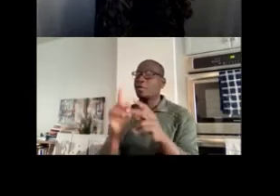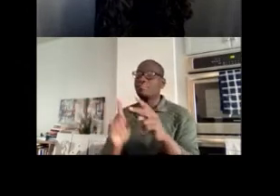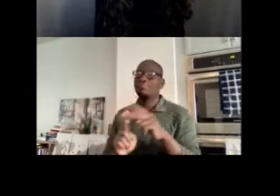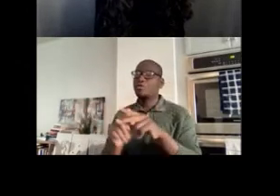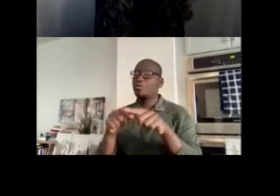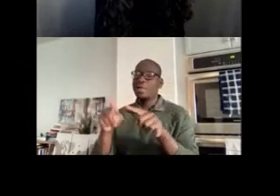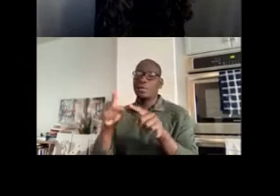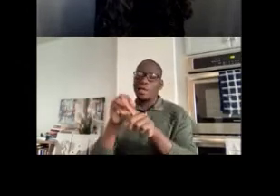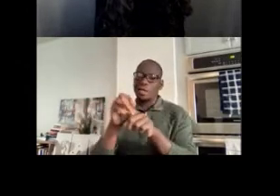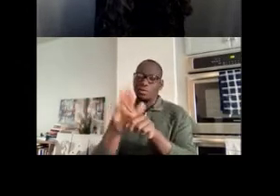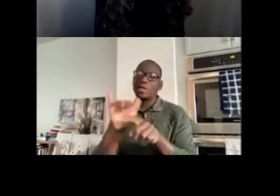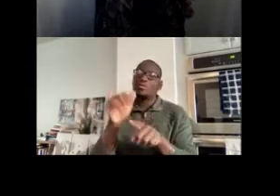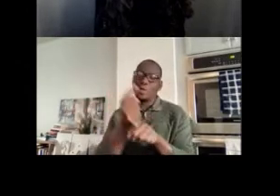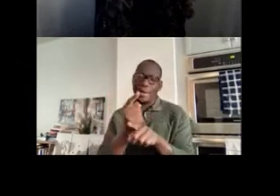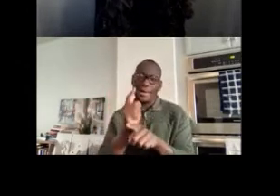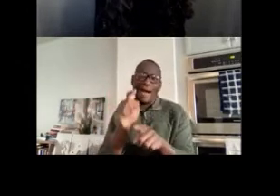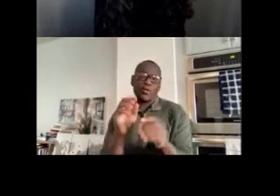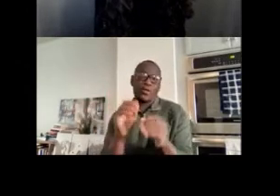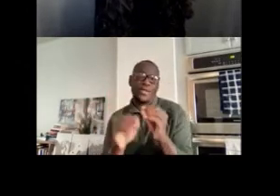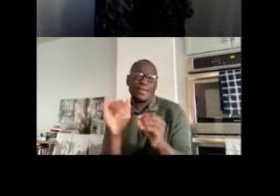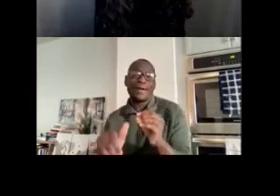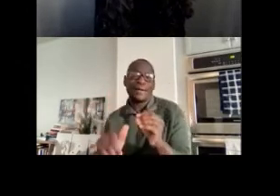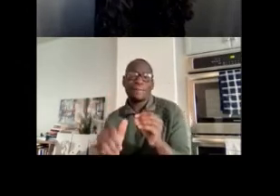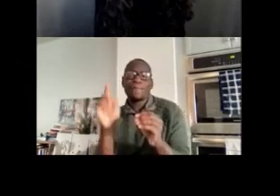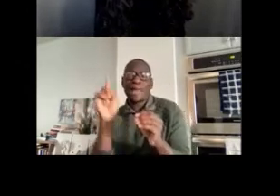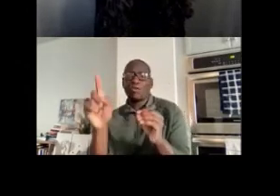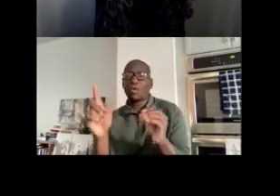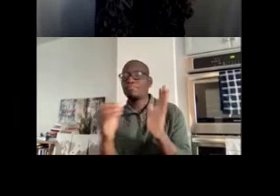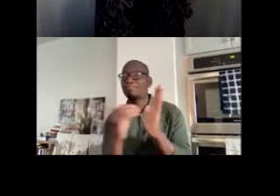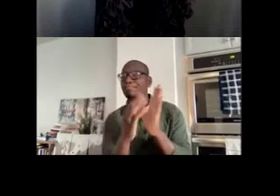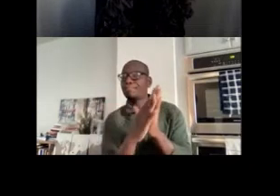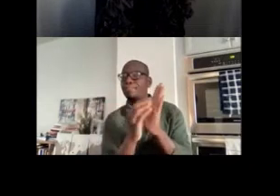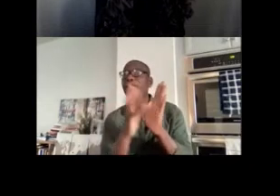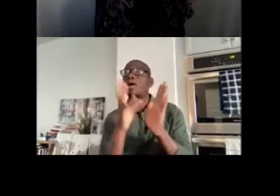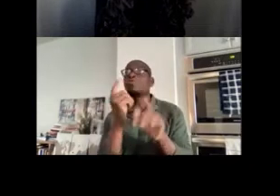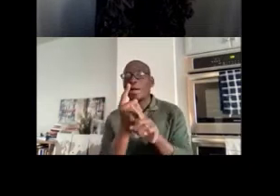often kind of get overlooked and that office doesn't often show up at orientation week for